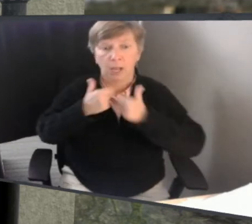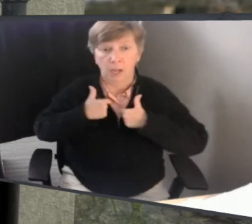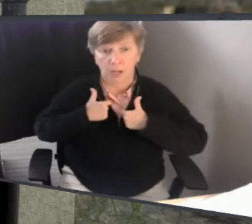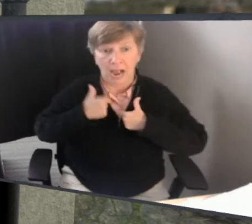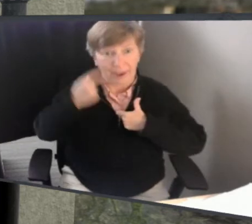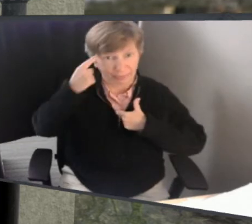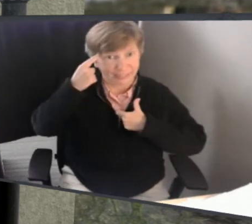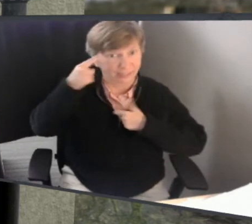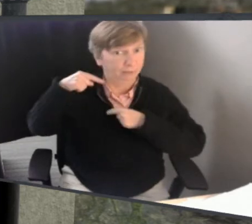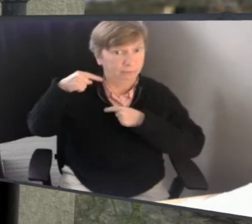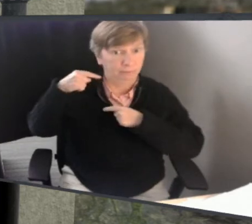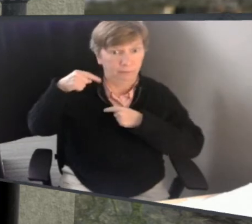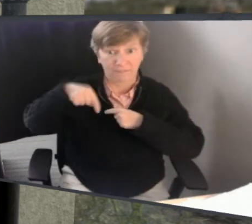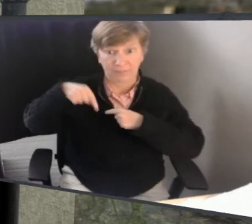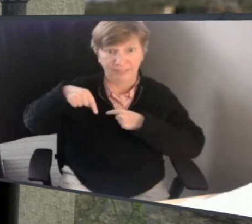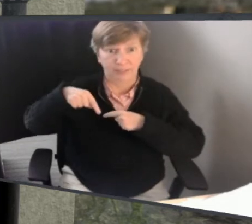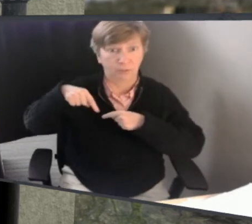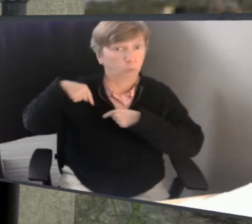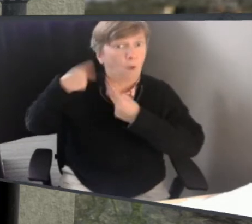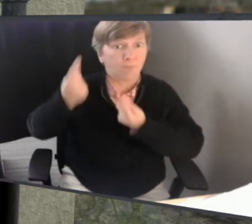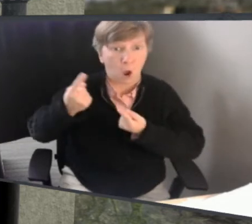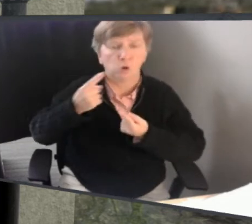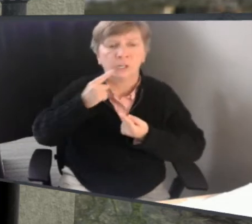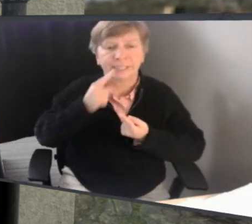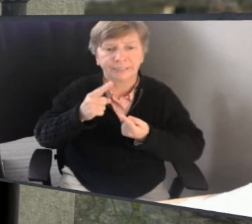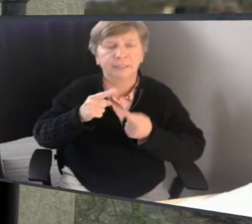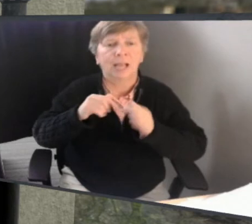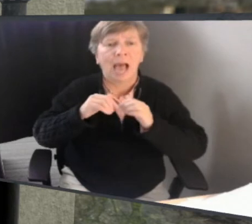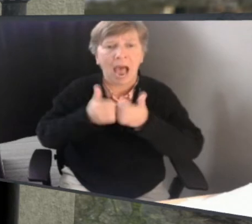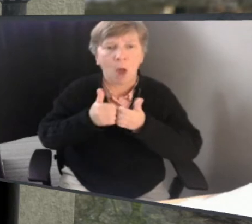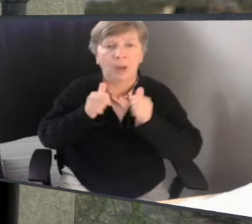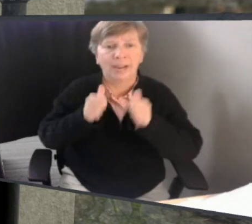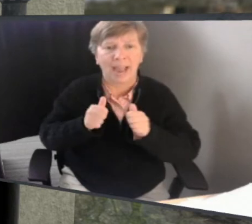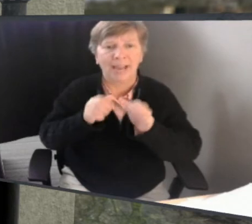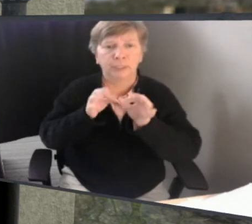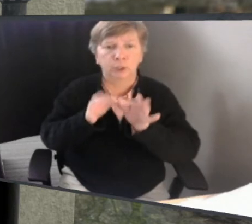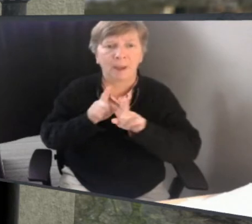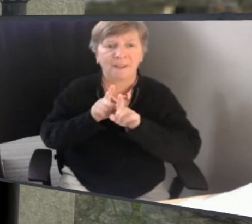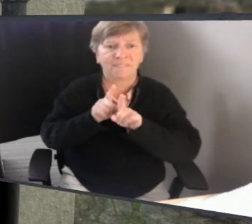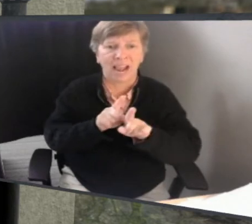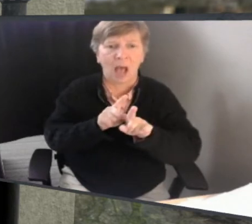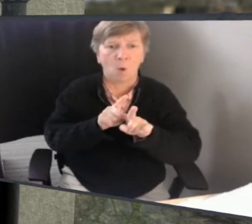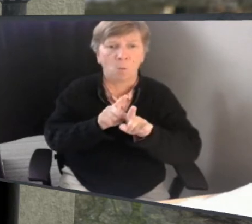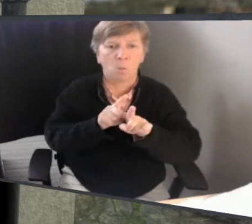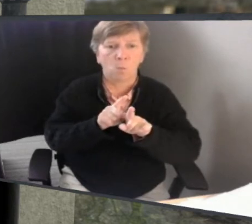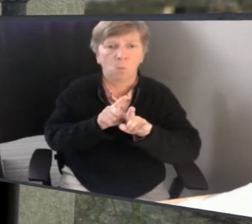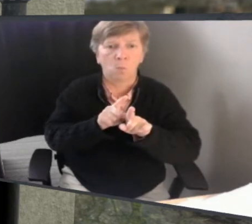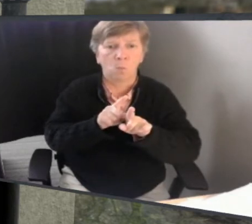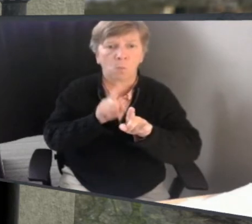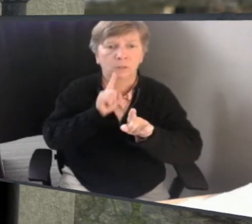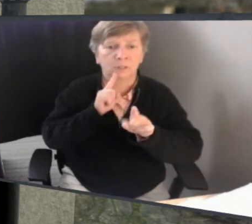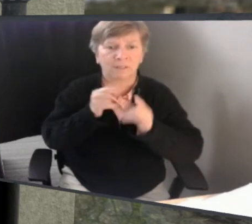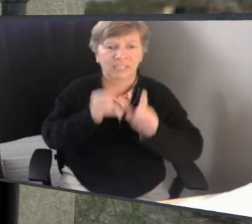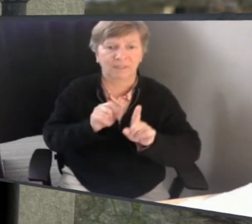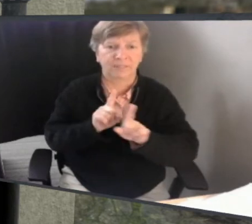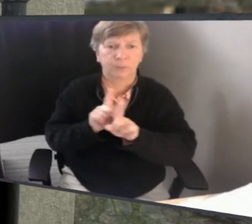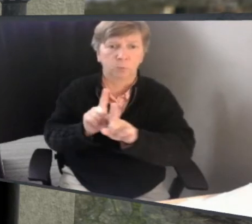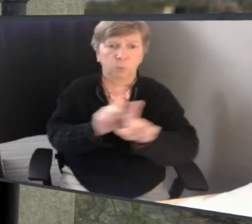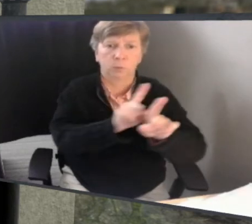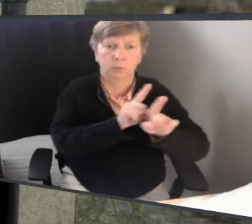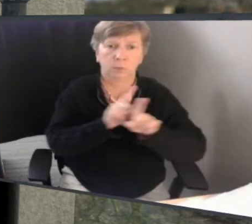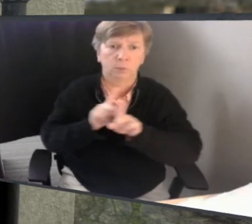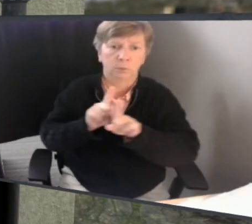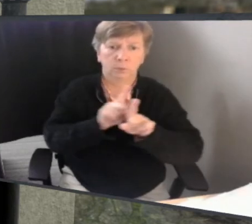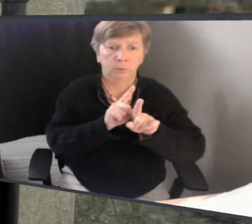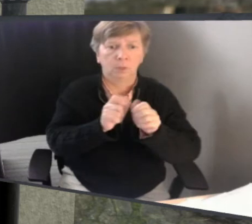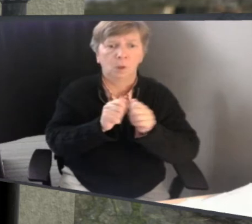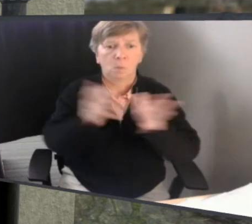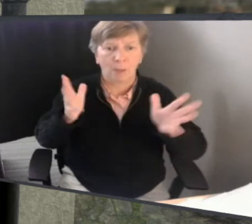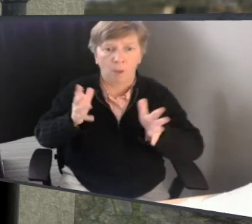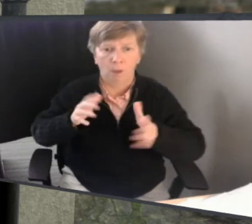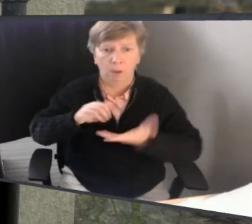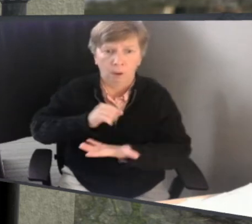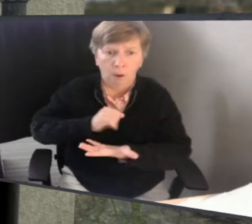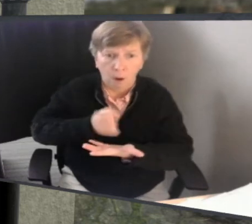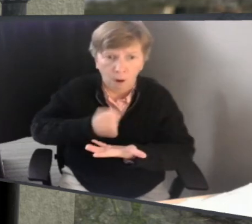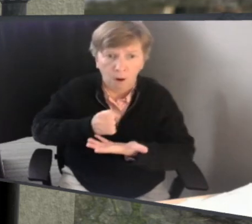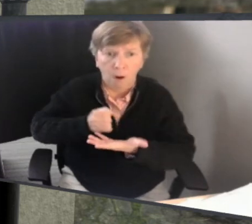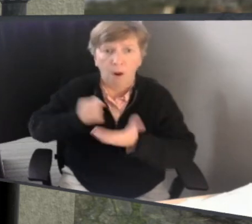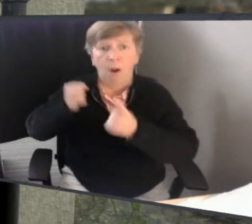One big challenge that I have have noticed so far, is how interpreters can follow deaf individuals.